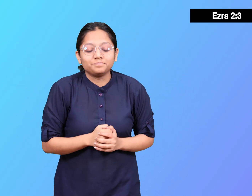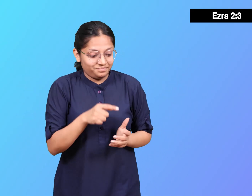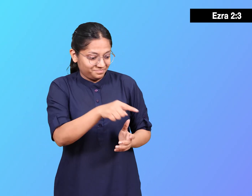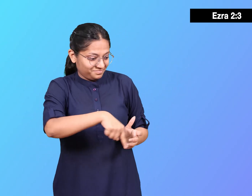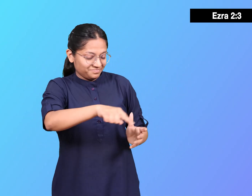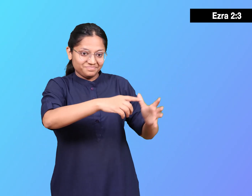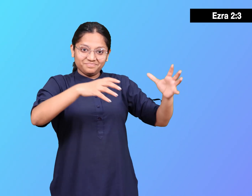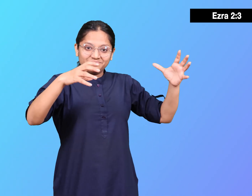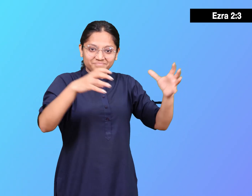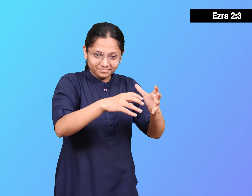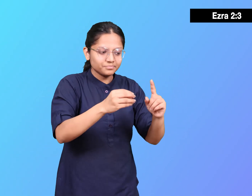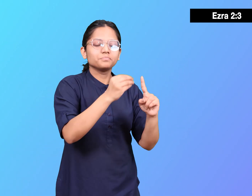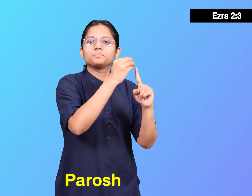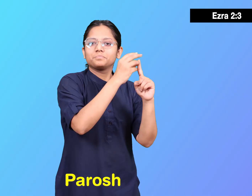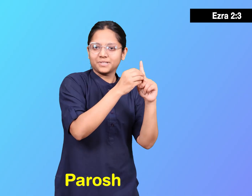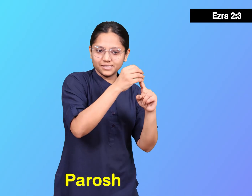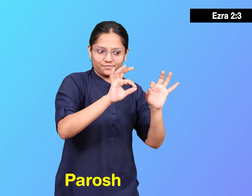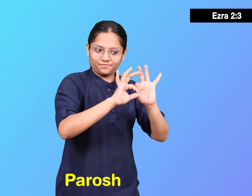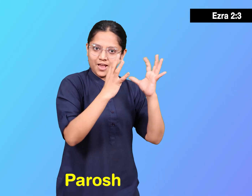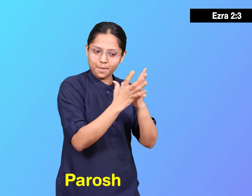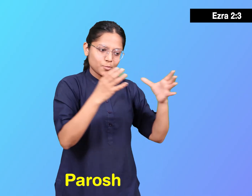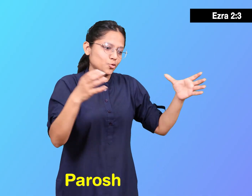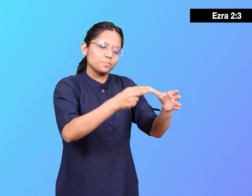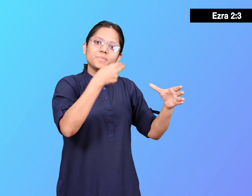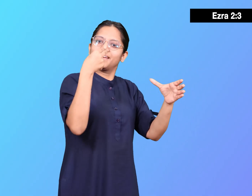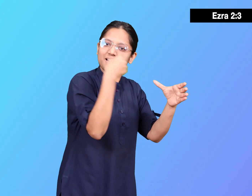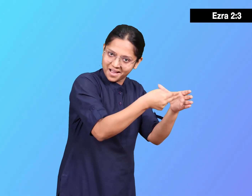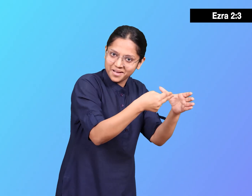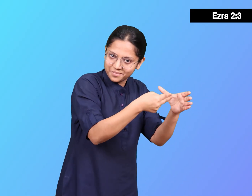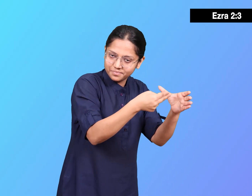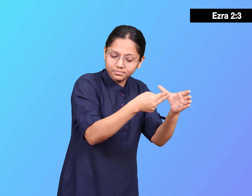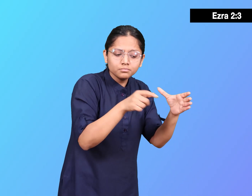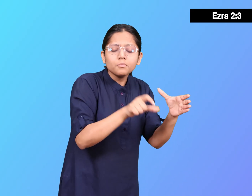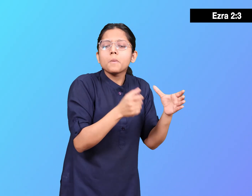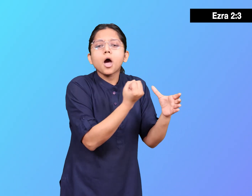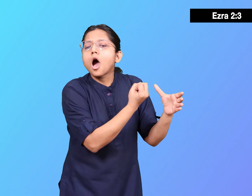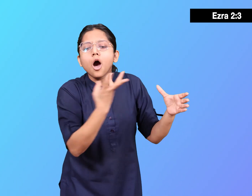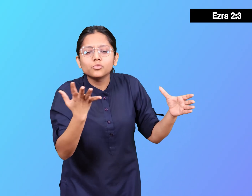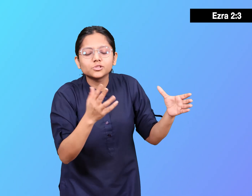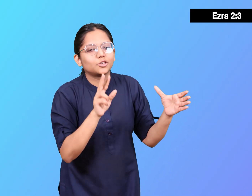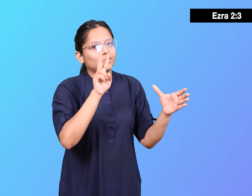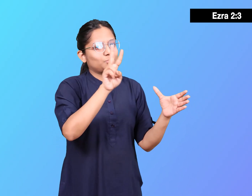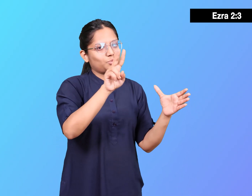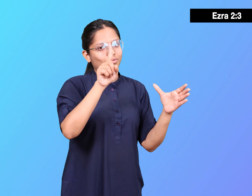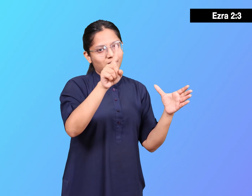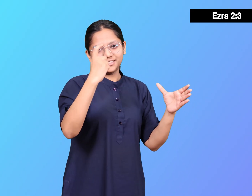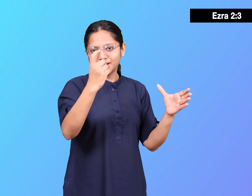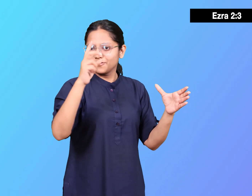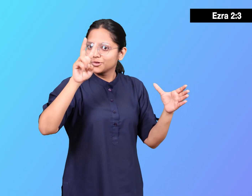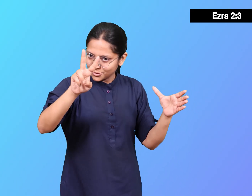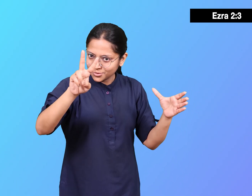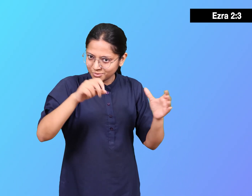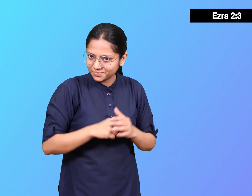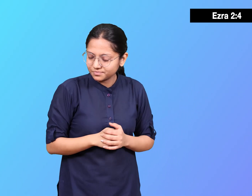the descendants of Parosh: 2172